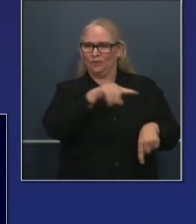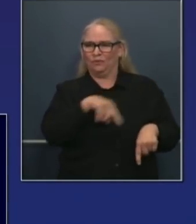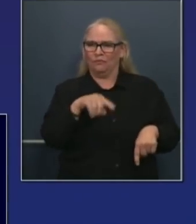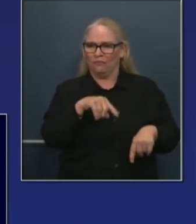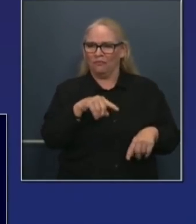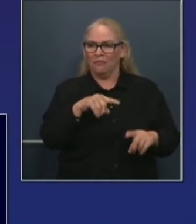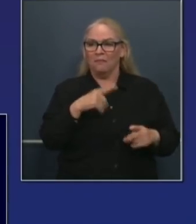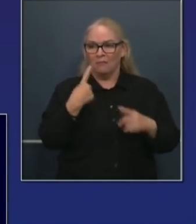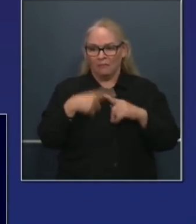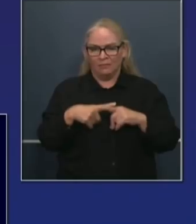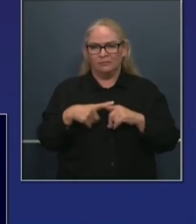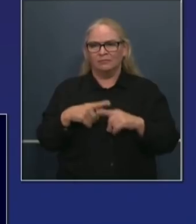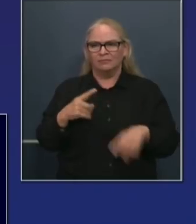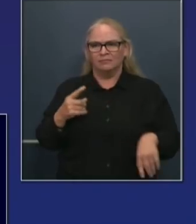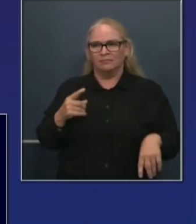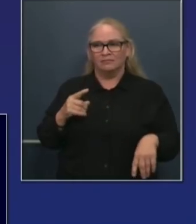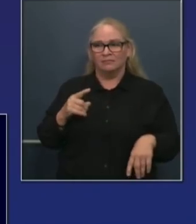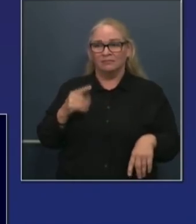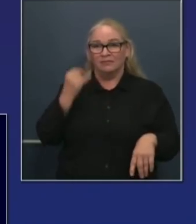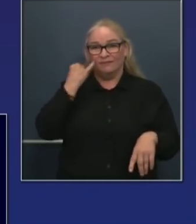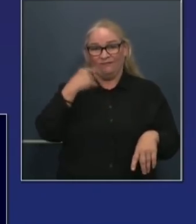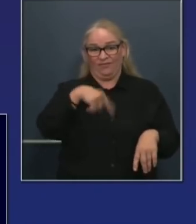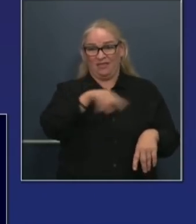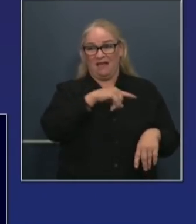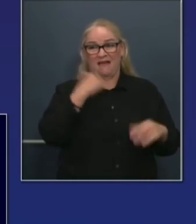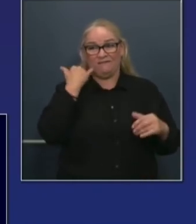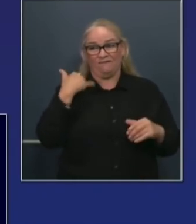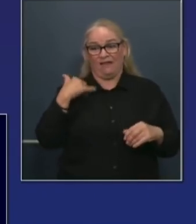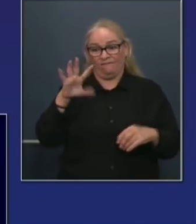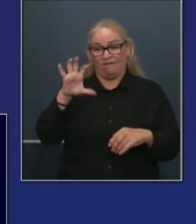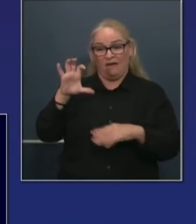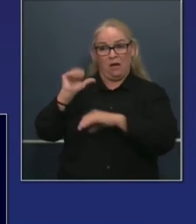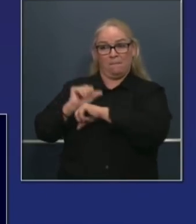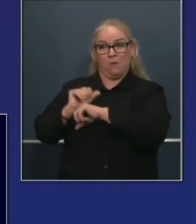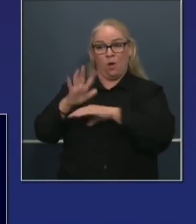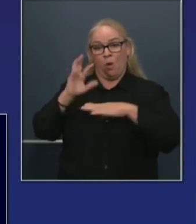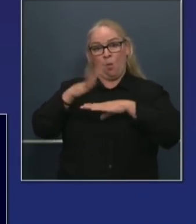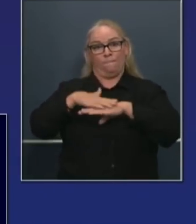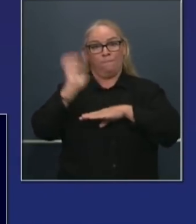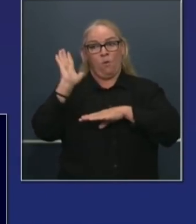RESPONDERS, THOSE WHERE YOU HAVE BIG CRITICAL OUTBREAKS,